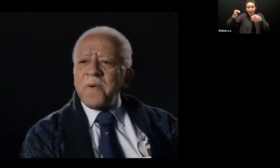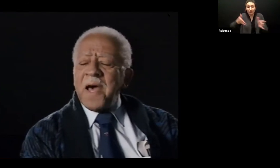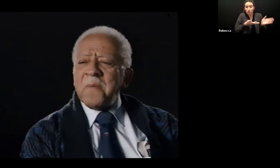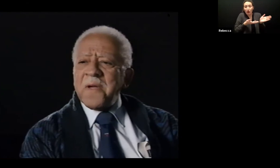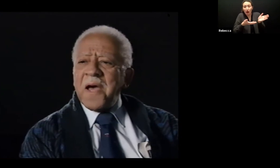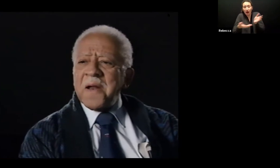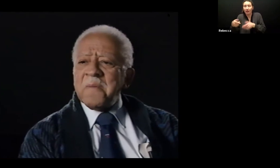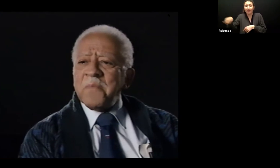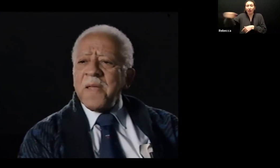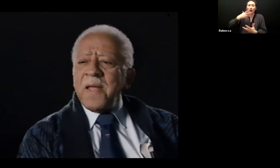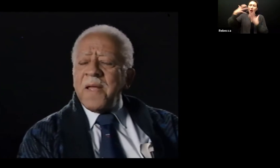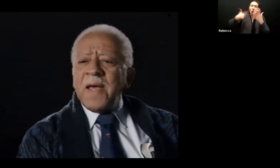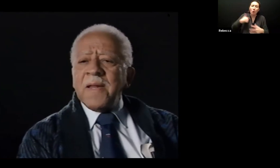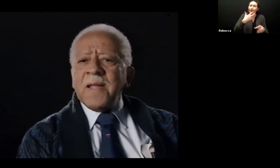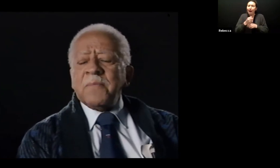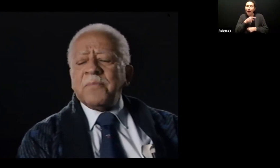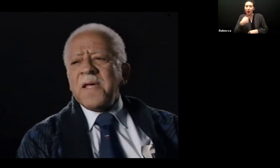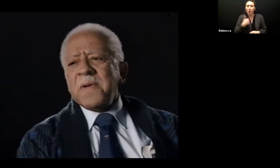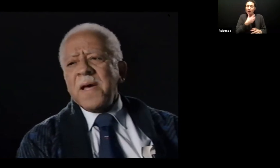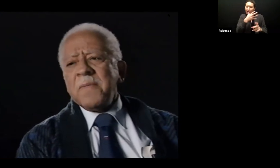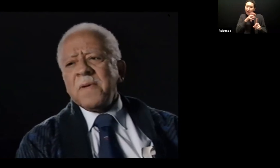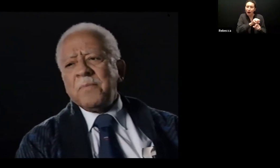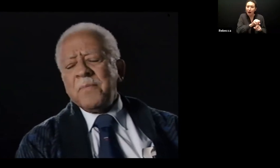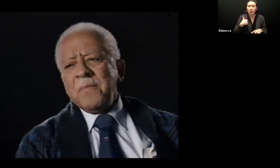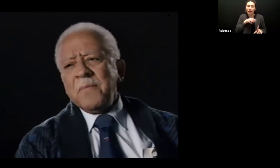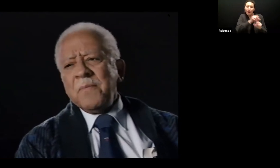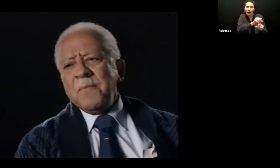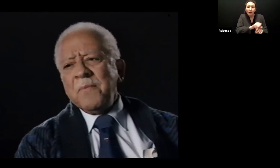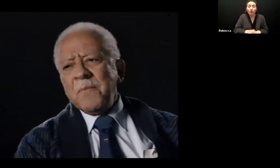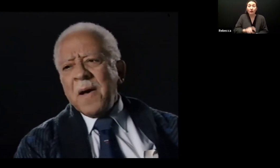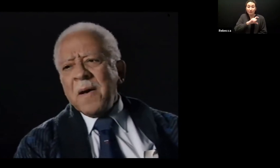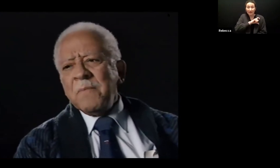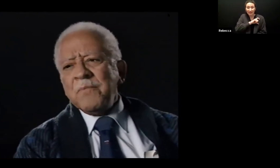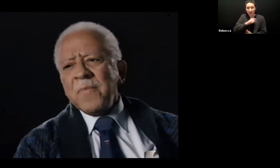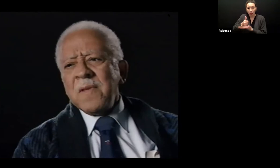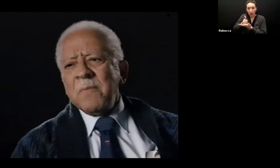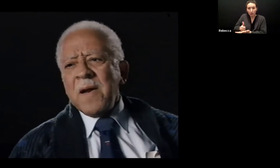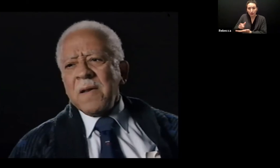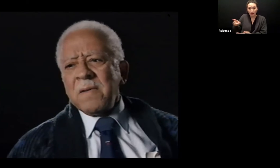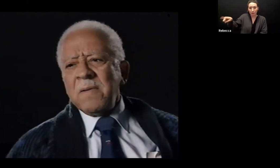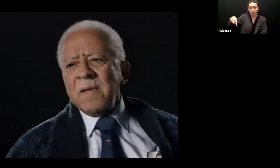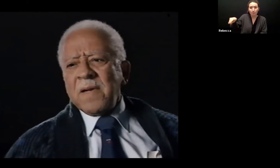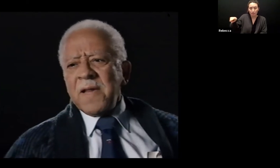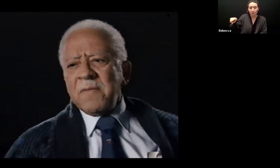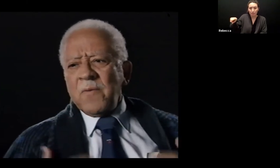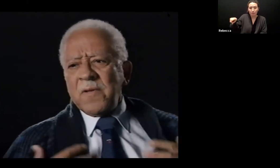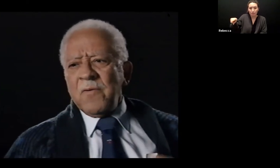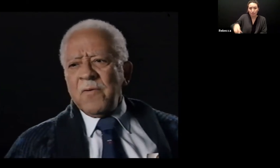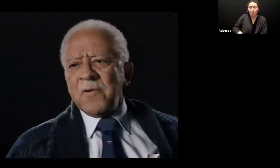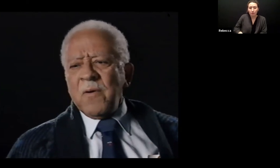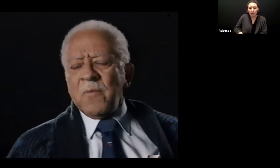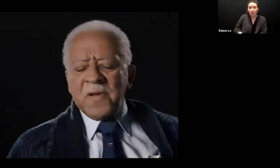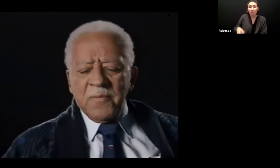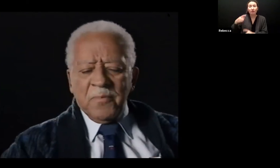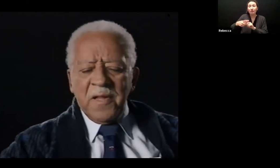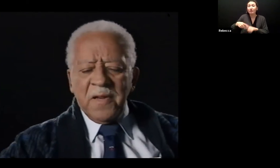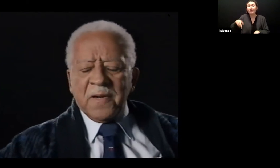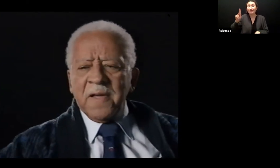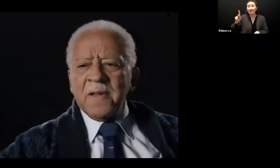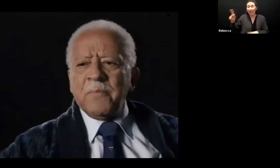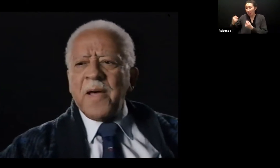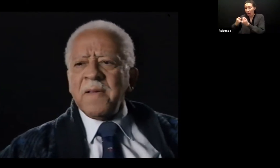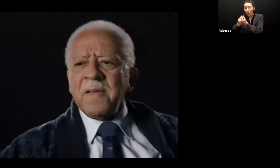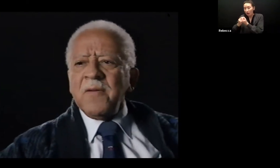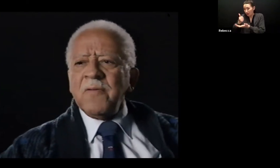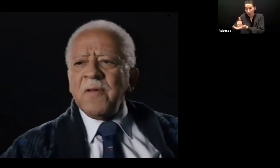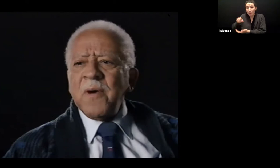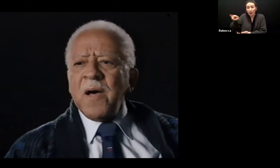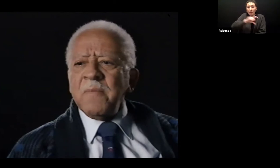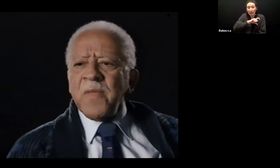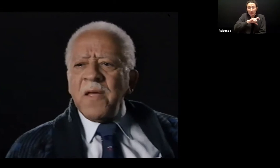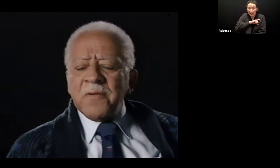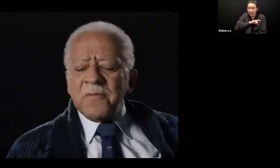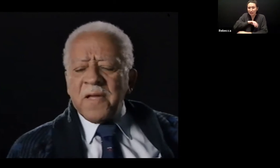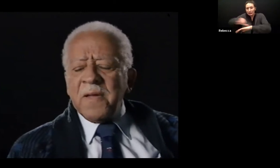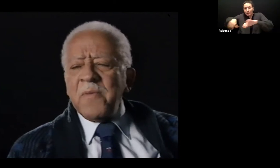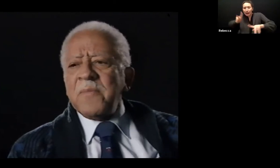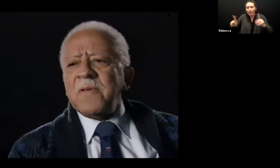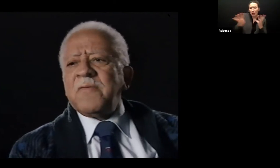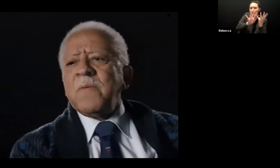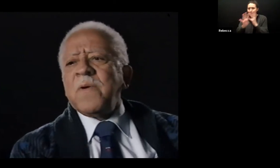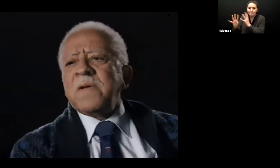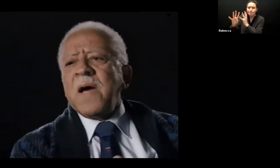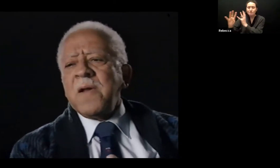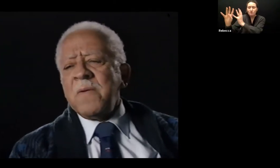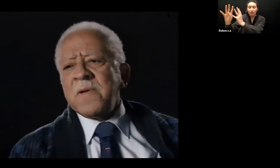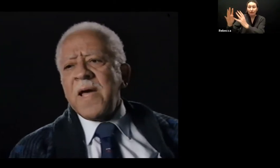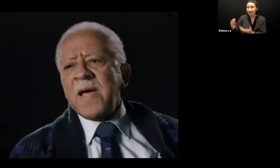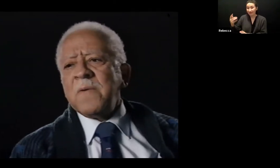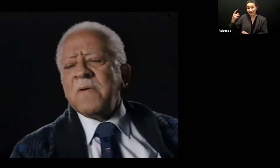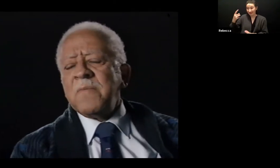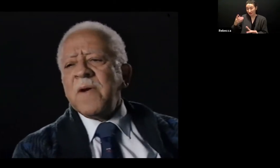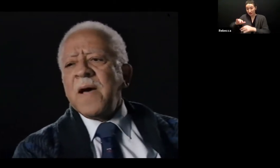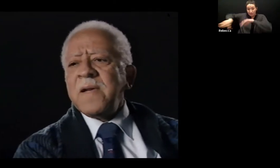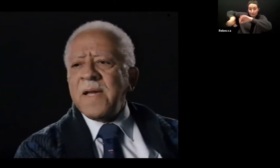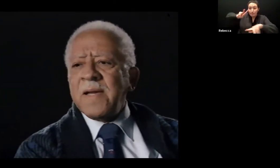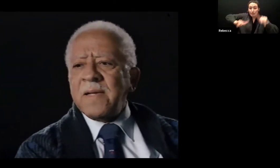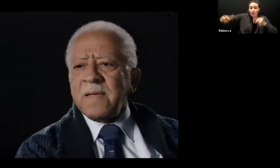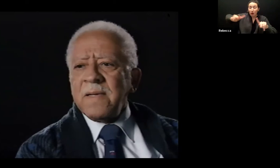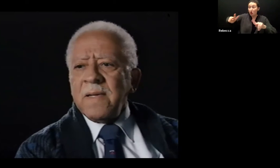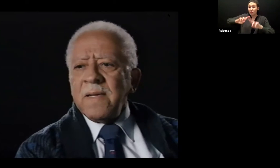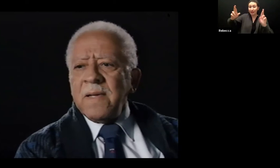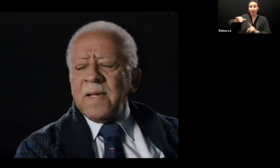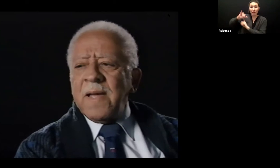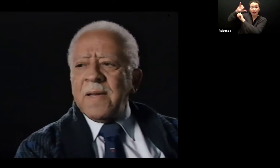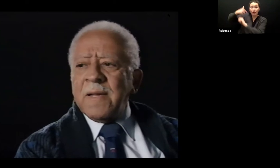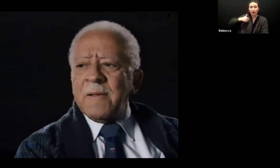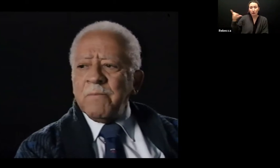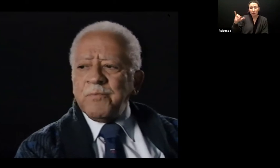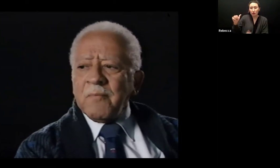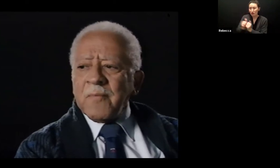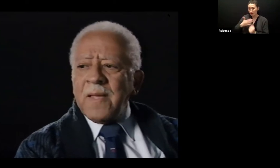was 18 and Abram Smith was 19. What happened was the mob came into the jail and they got